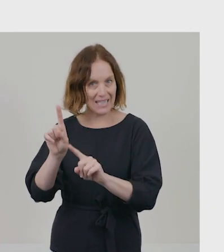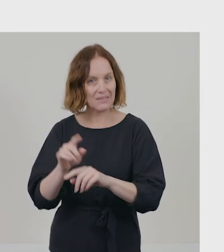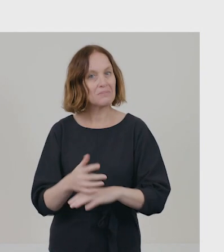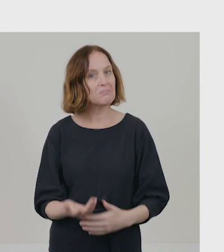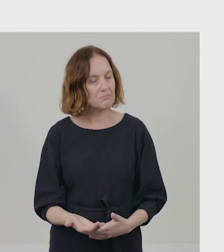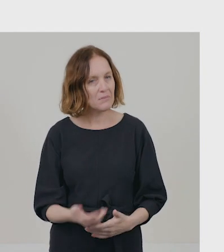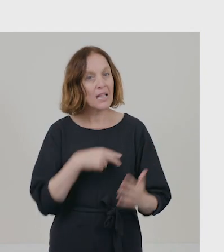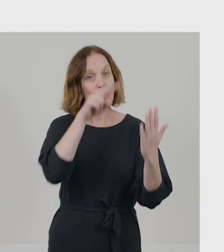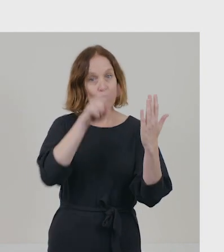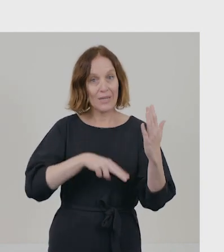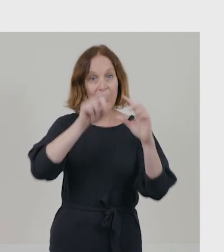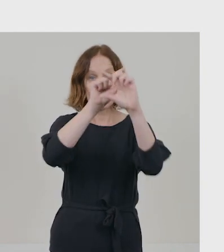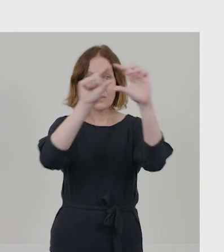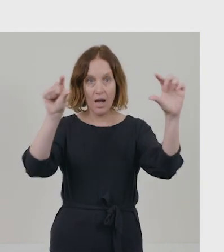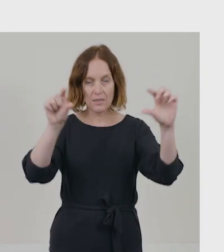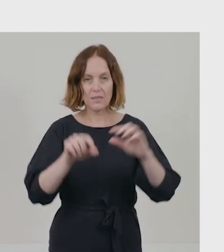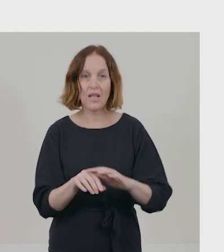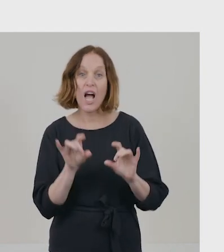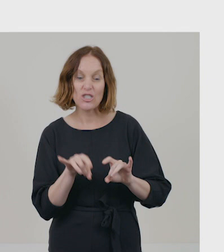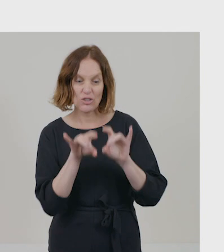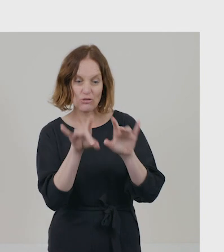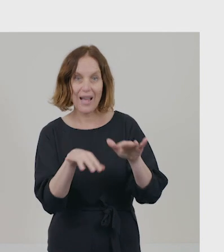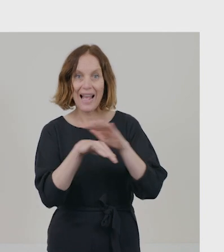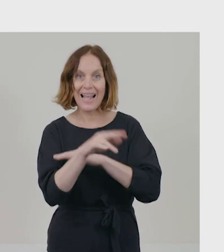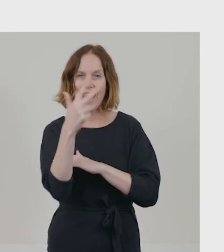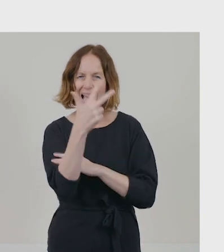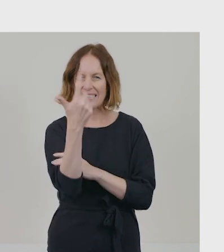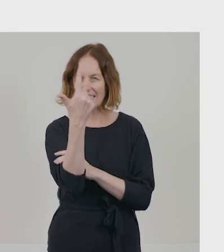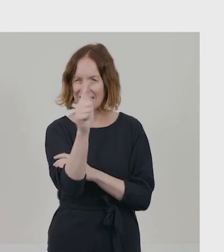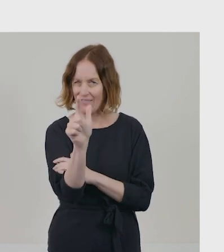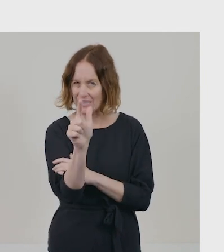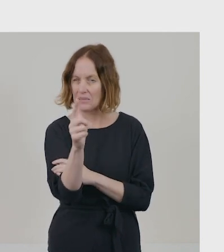Now, let's read the title: "Australia in the 1870s".